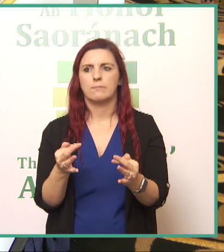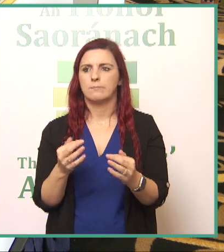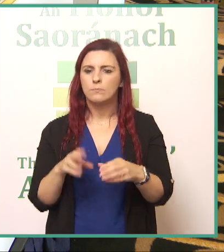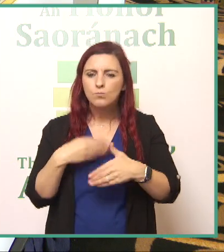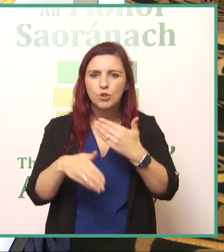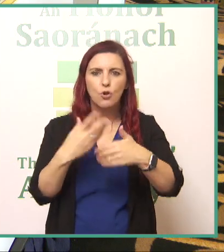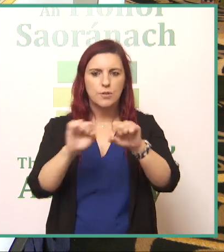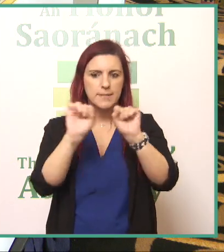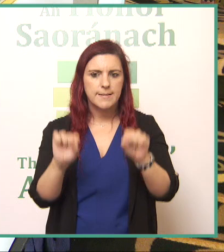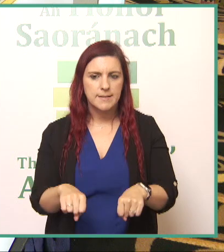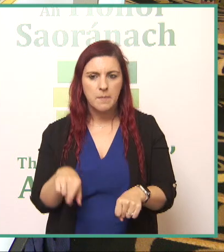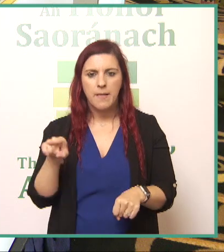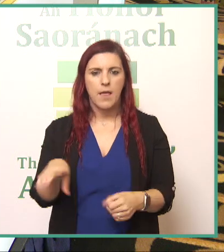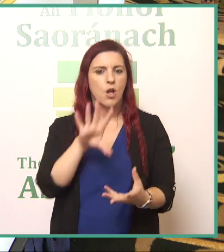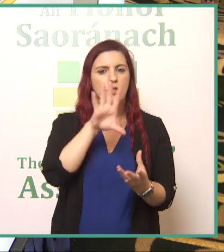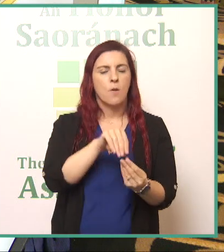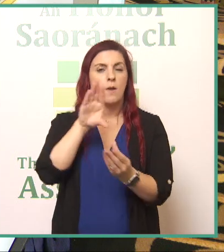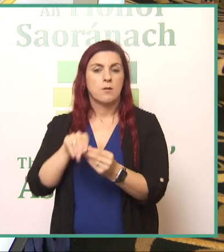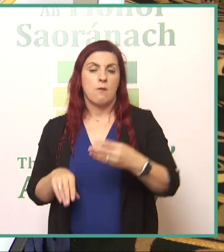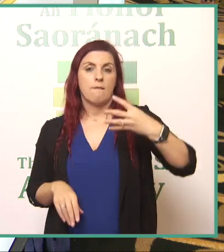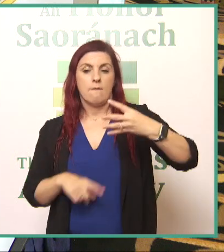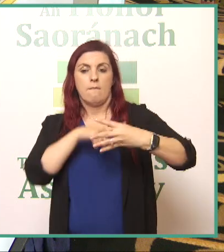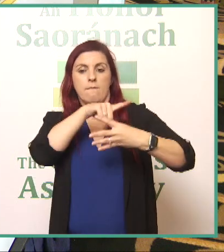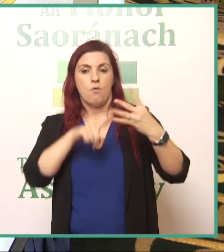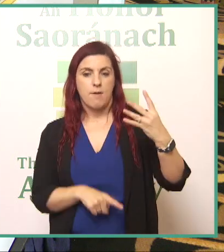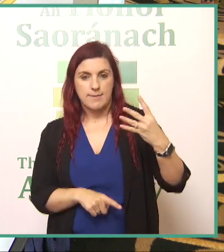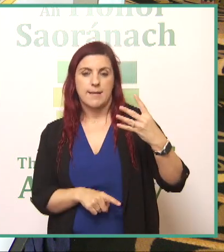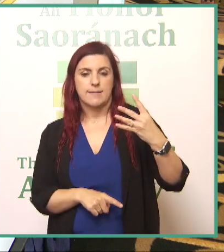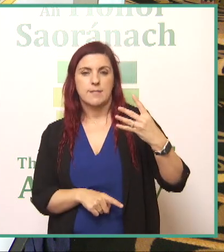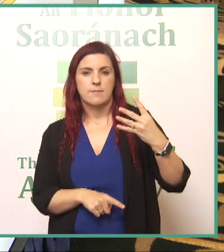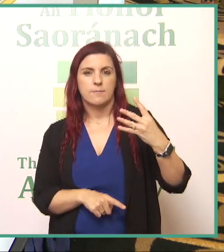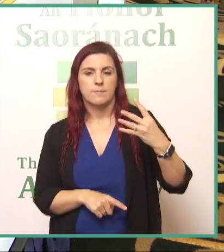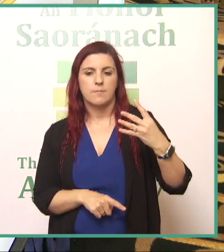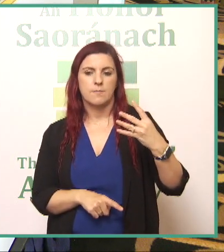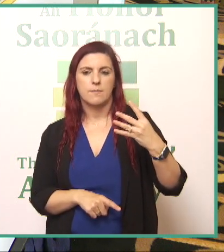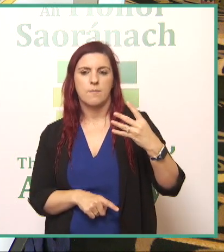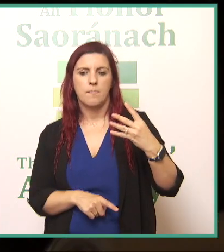are summarized very nicely under the four headings defined by the Millennium ecosystem assessment as